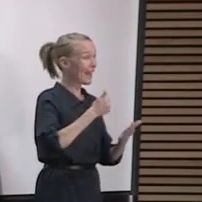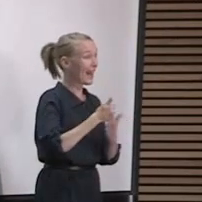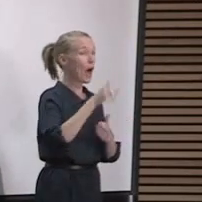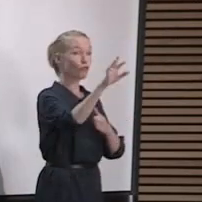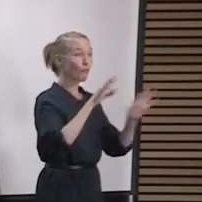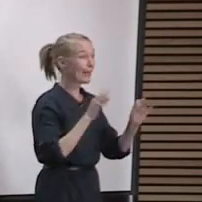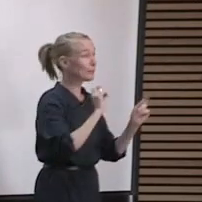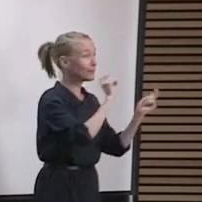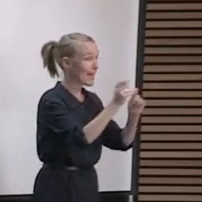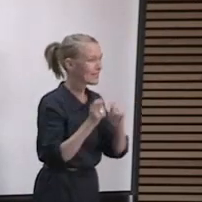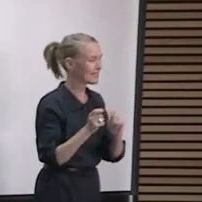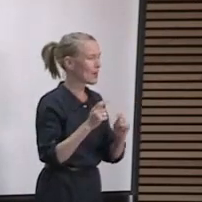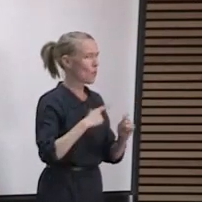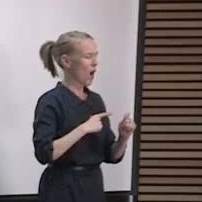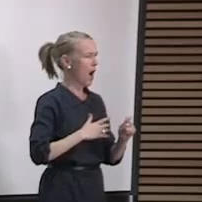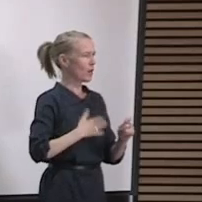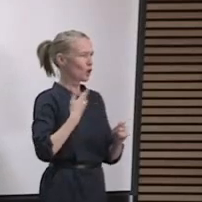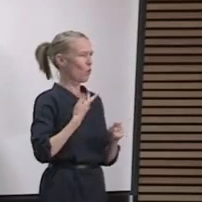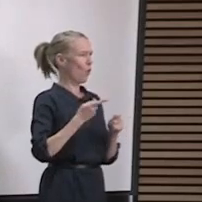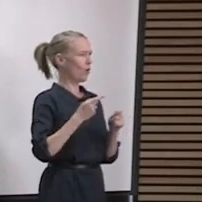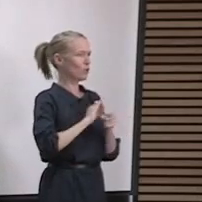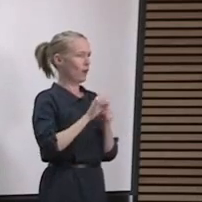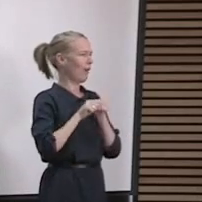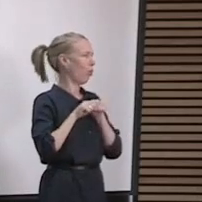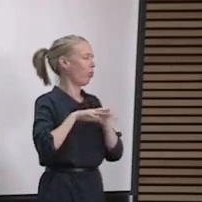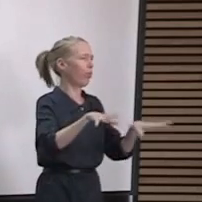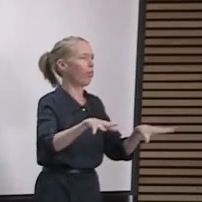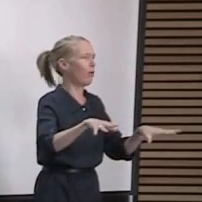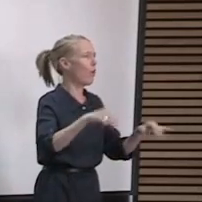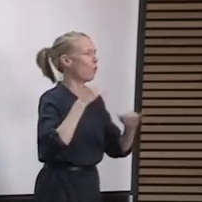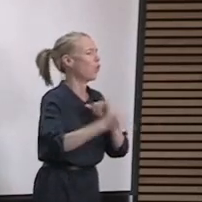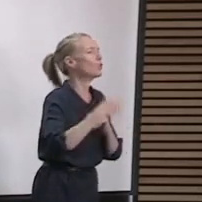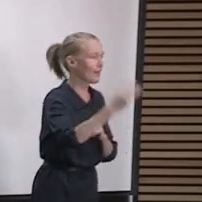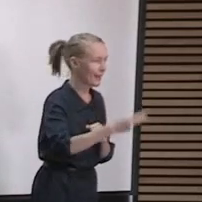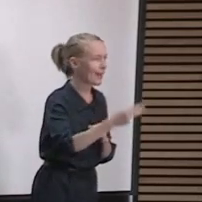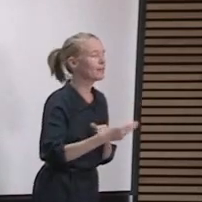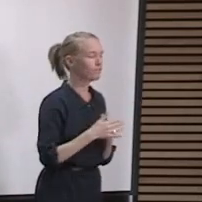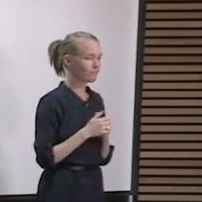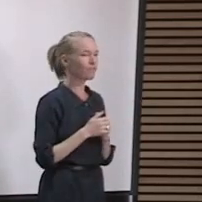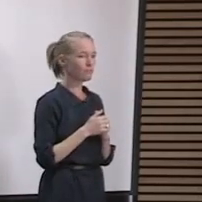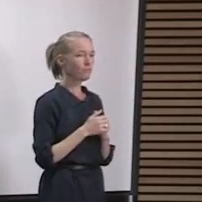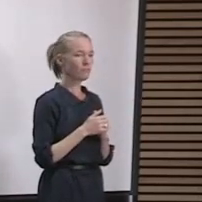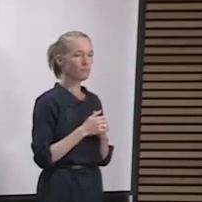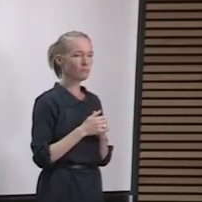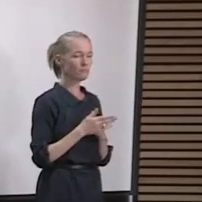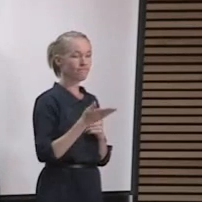pays the price of resurgence. But we also want to get to the bottom of what has happened